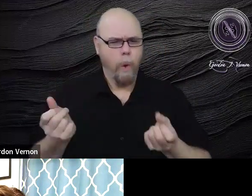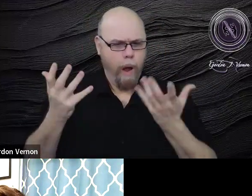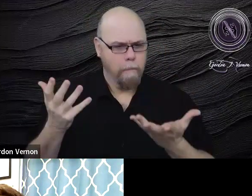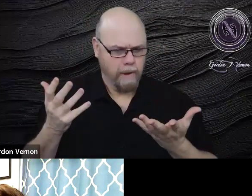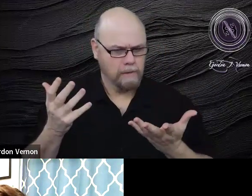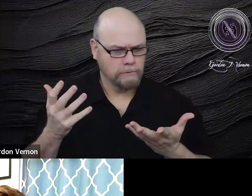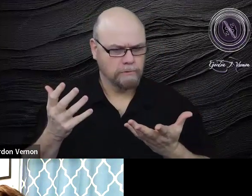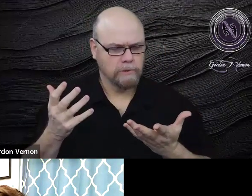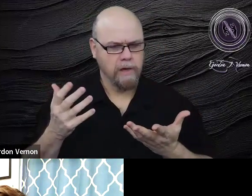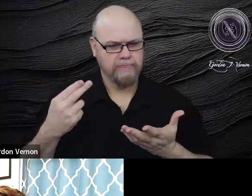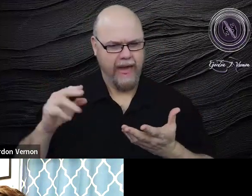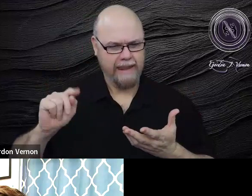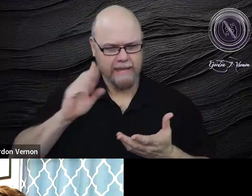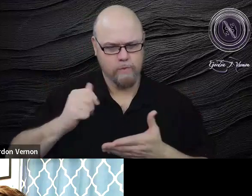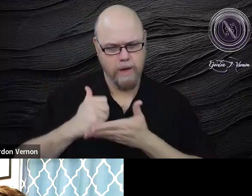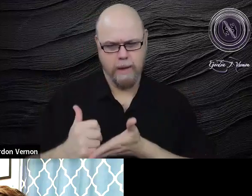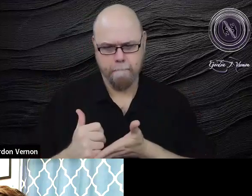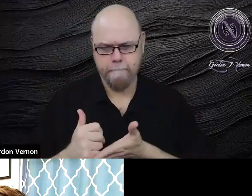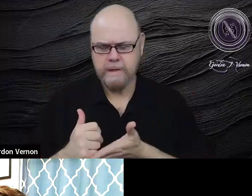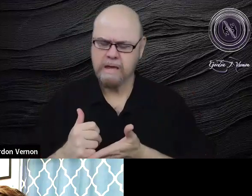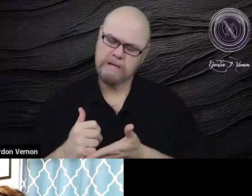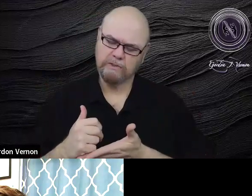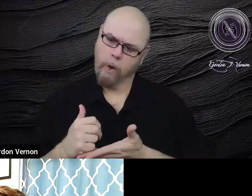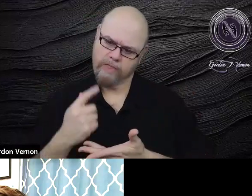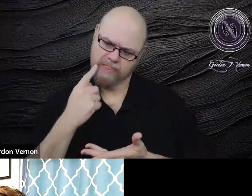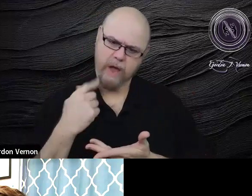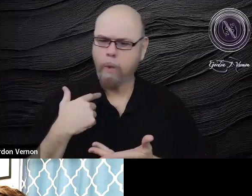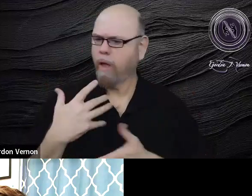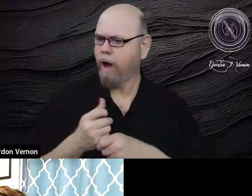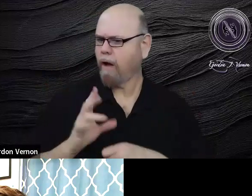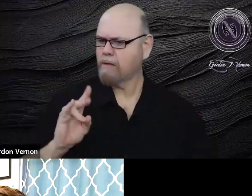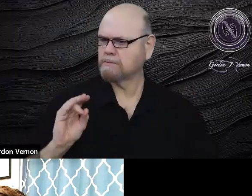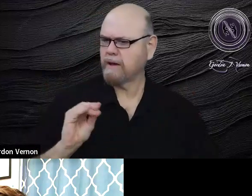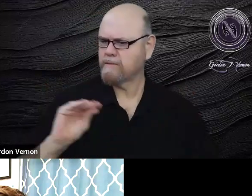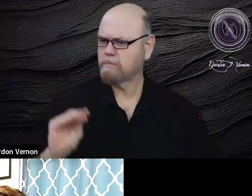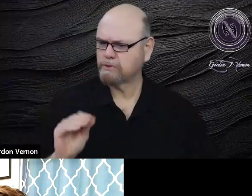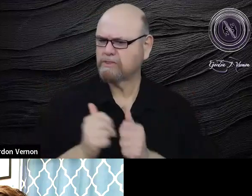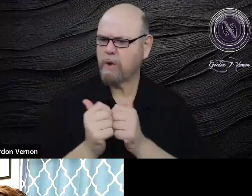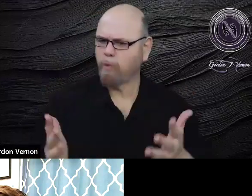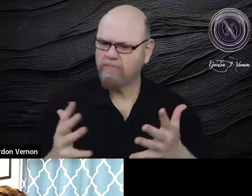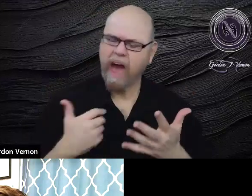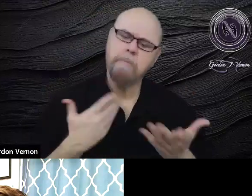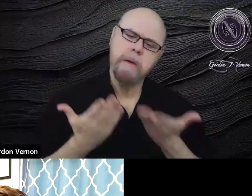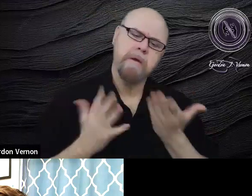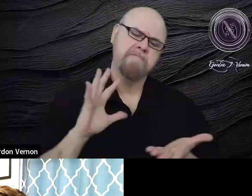As I said, it's an adaptive test, which means that it starts at a relatively easy signal to noise